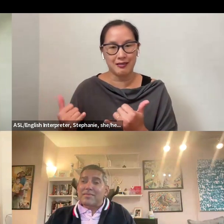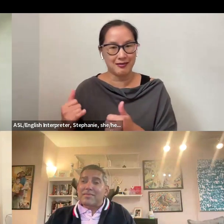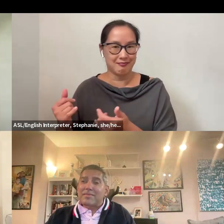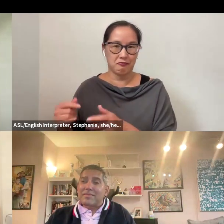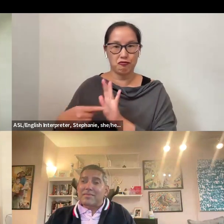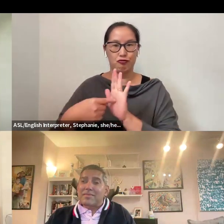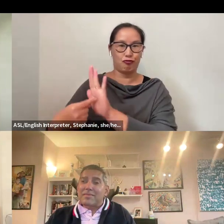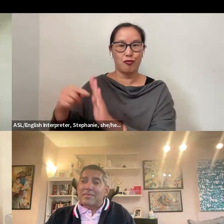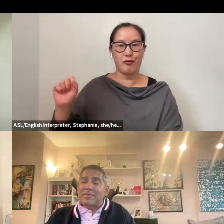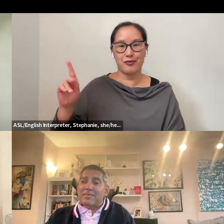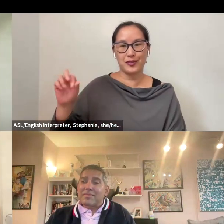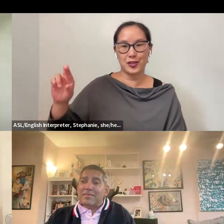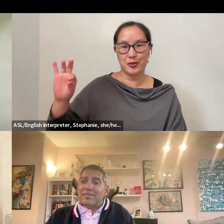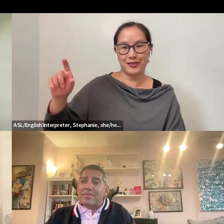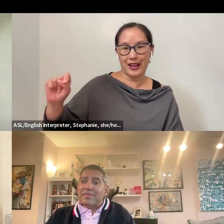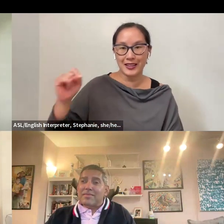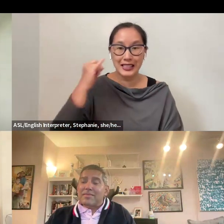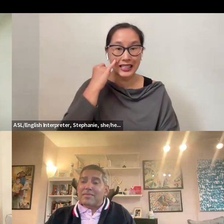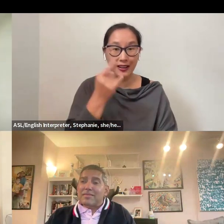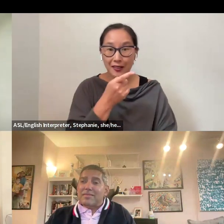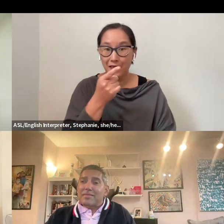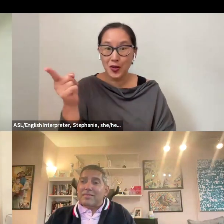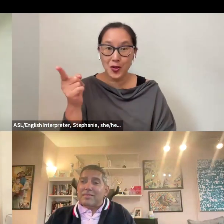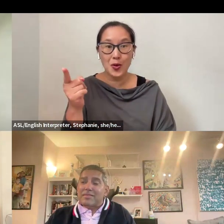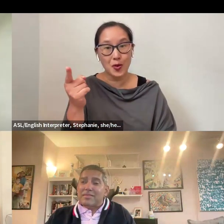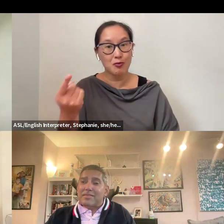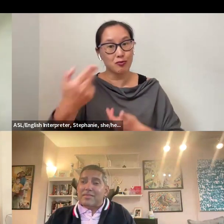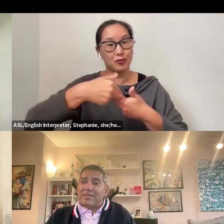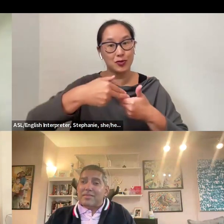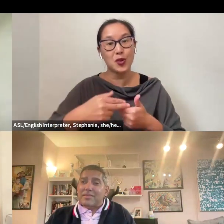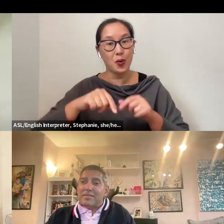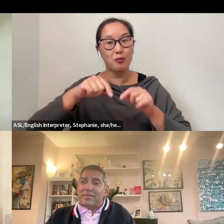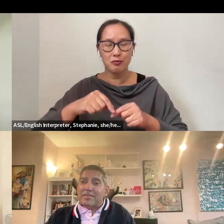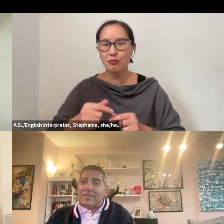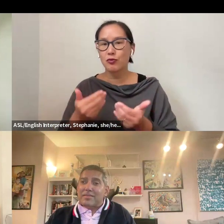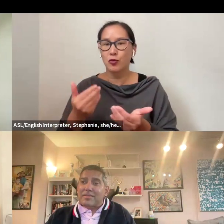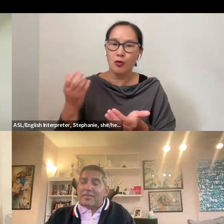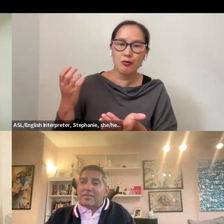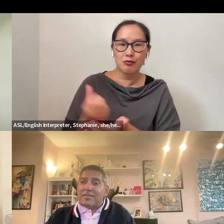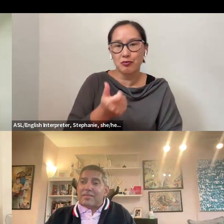So for those of you in attendance, you can check out, the film I Told You So.